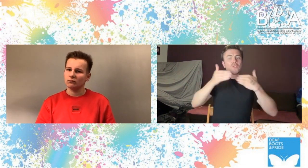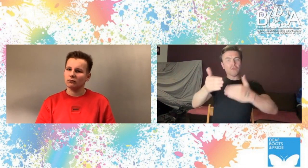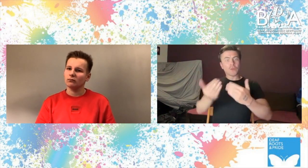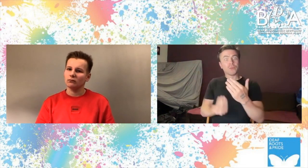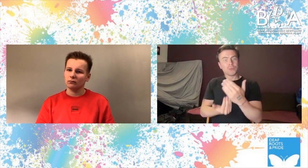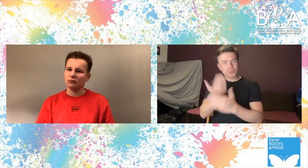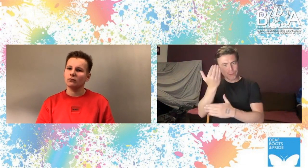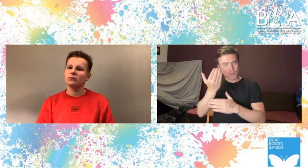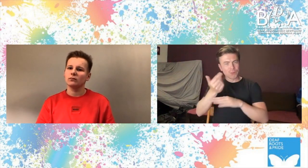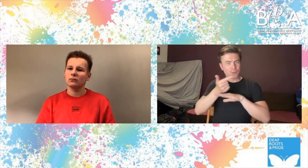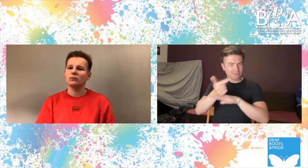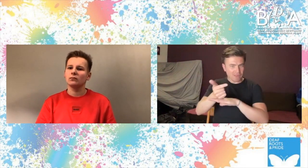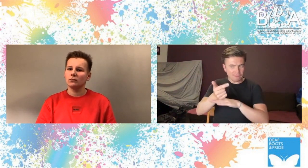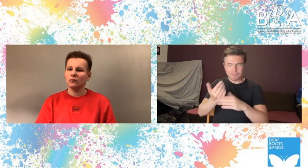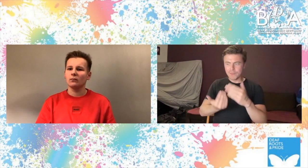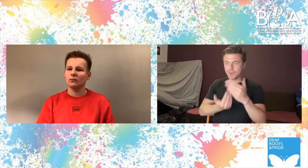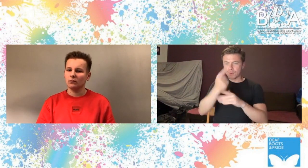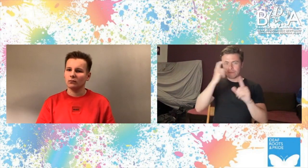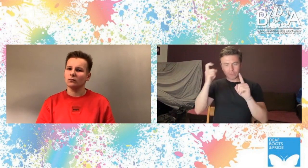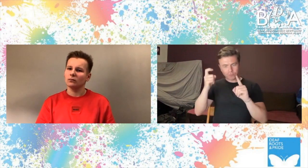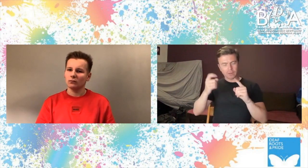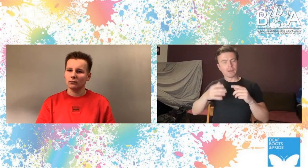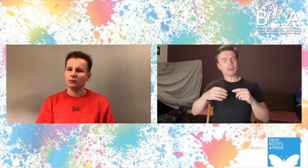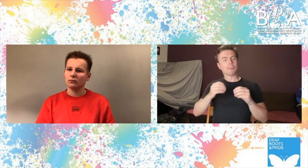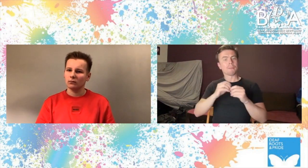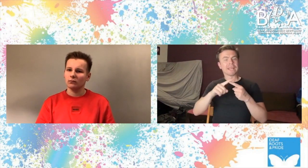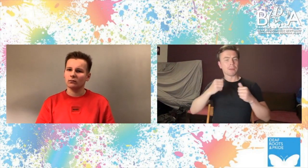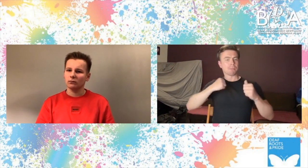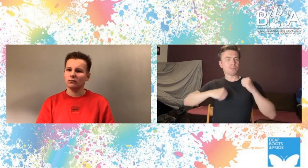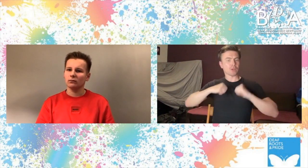that helps me to move onto a new film or a new photograph.